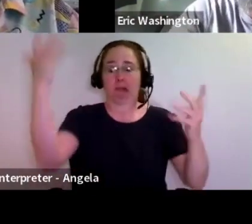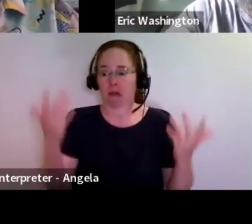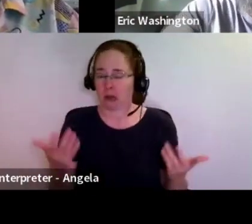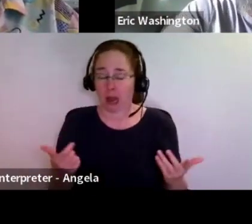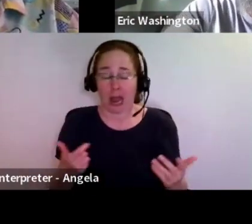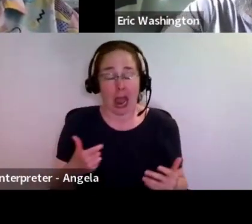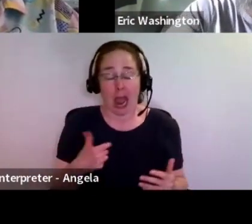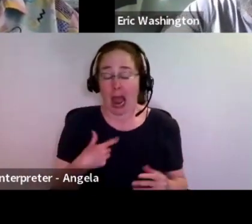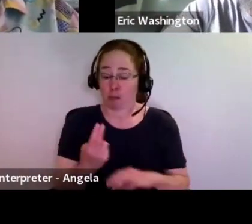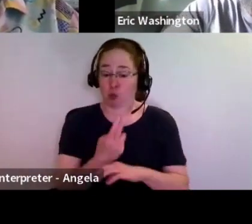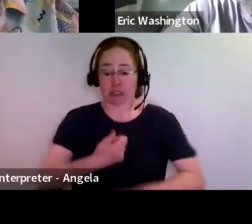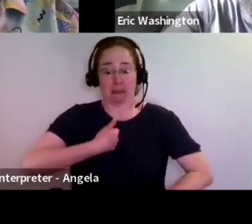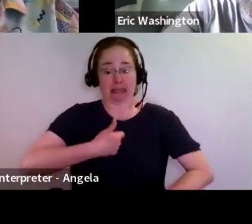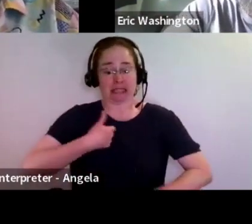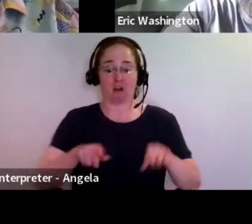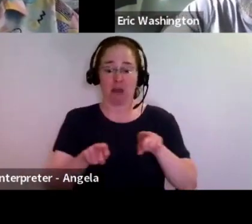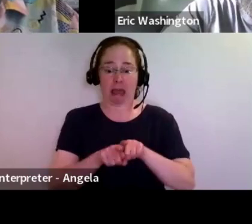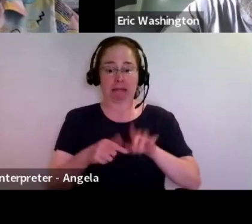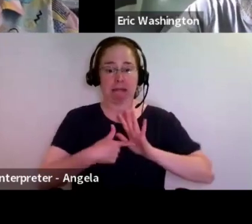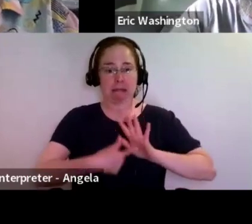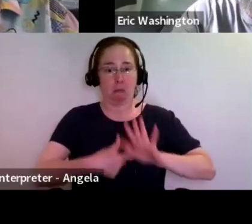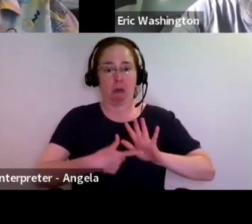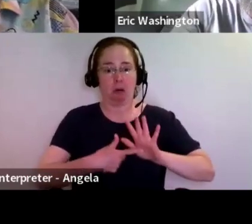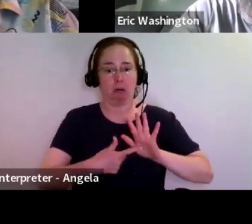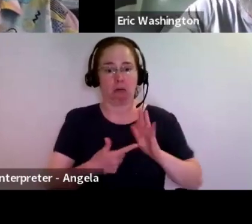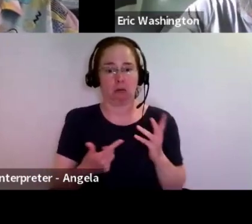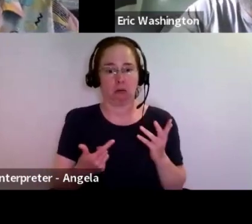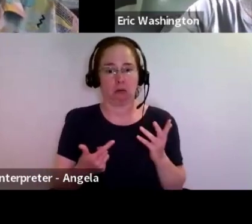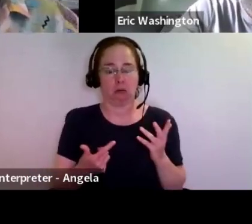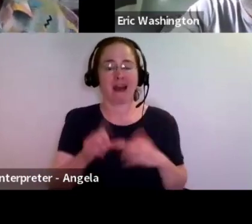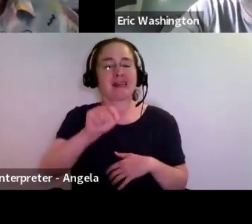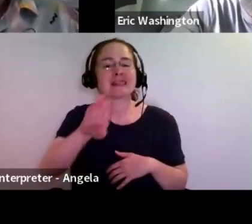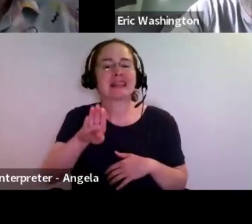using myself as a, like, I said the lab rat, just to say, like,